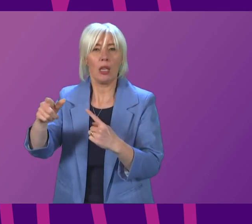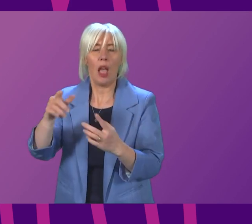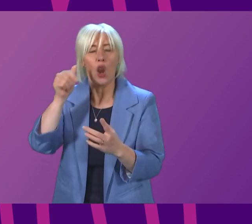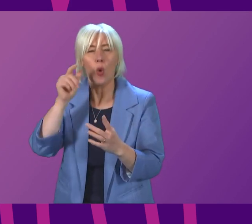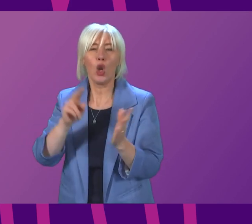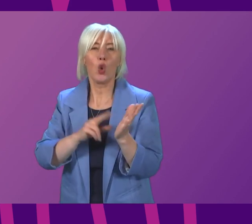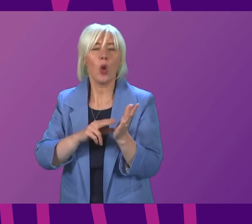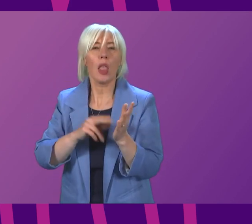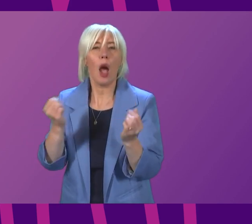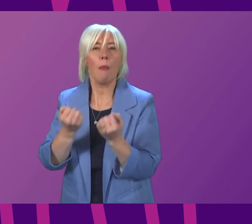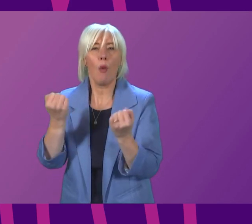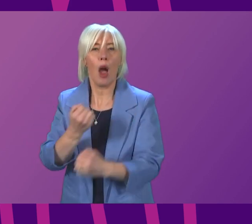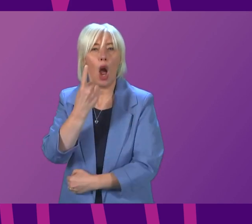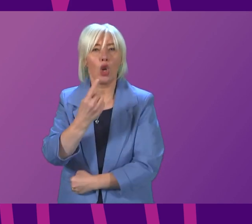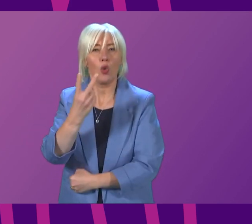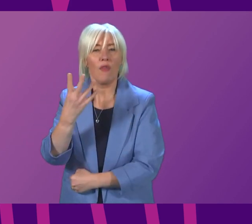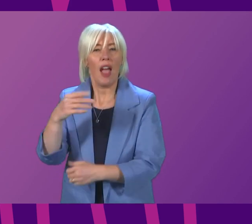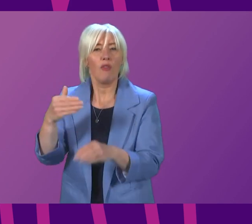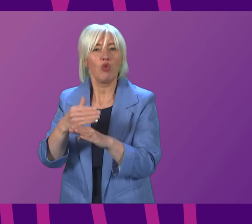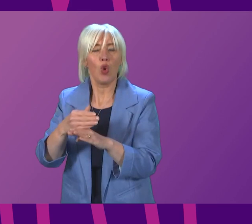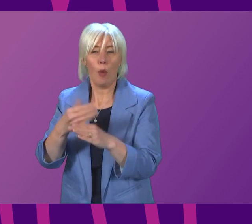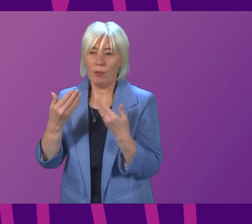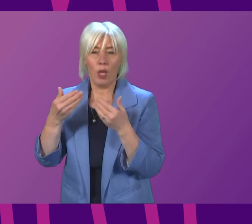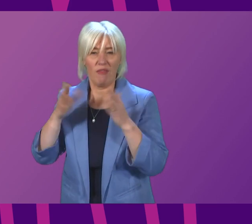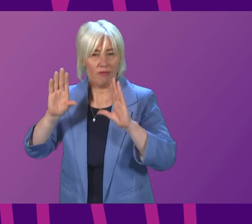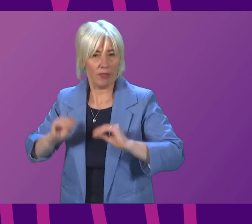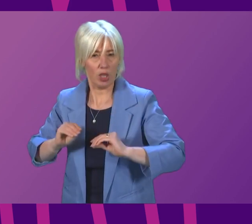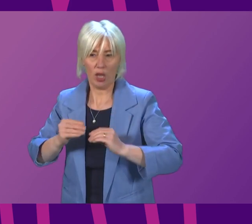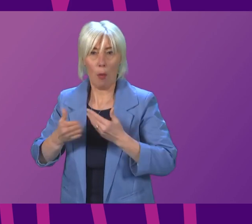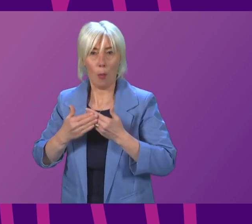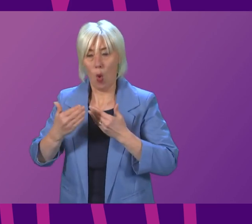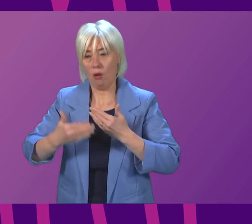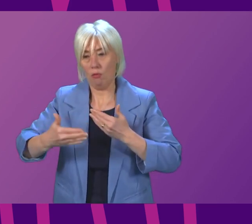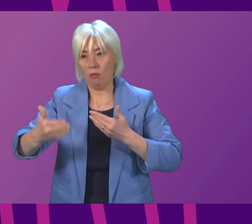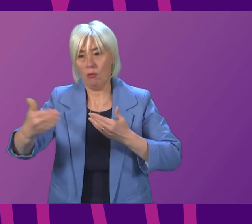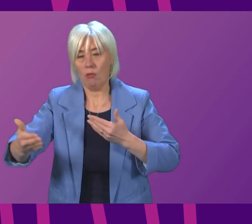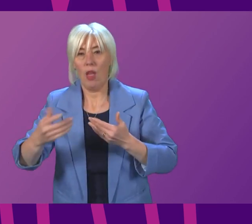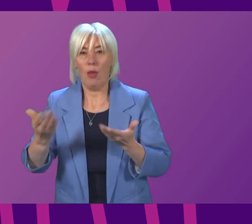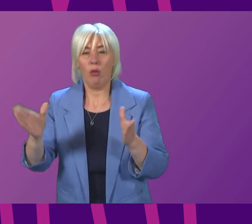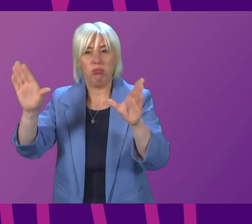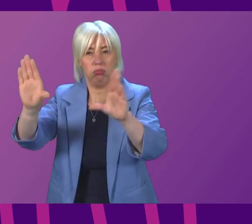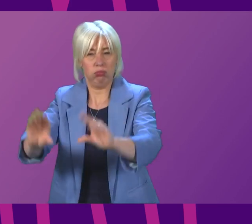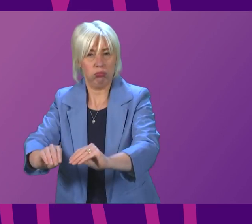One hundred and twenty-five jobs have been lost, with more to follow over the next eight years, as the plant defuels and is then decommissioned.